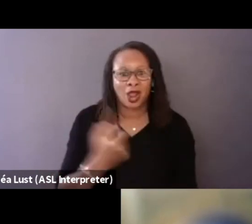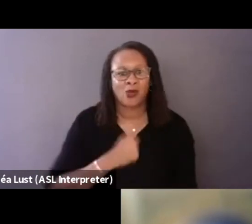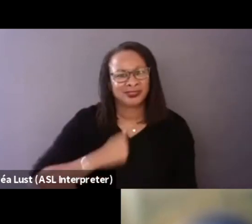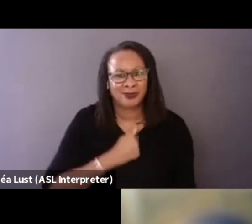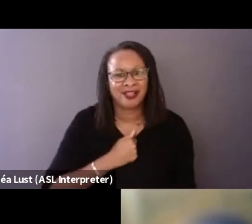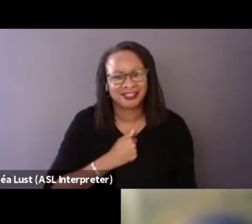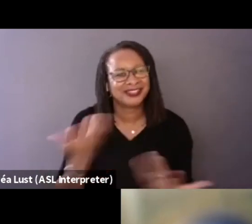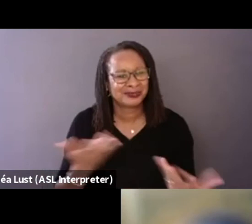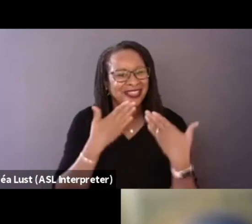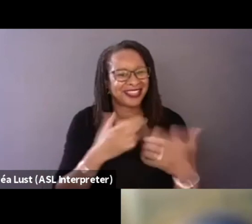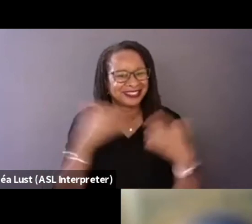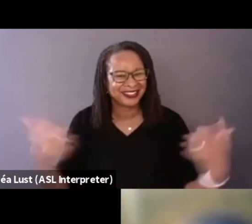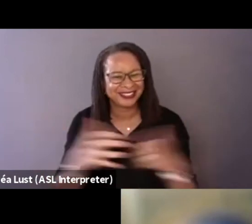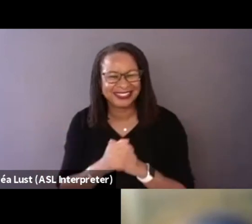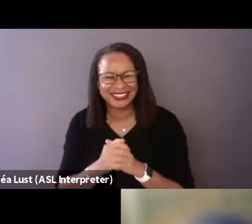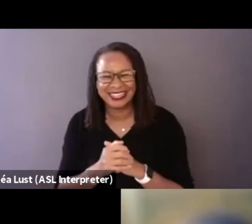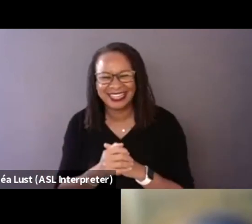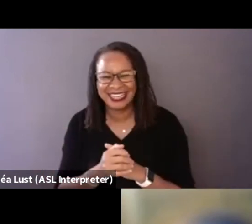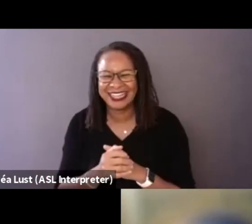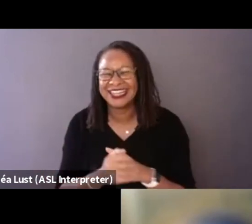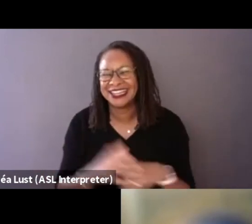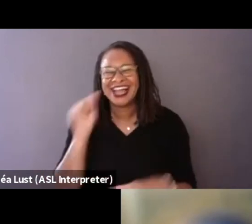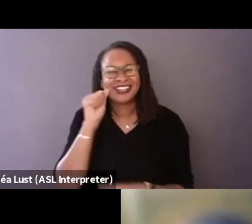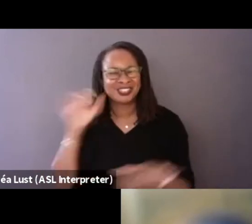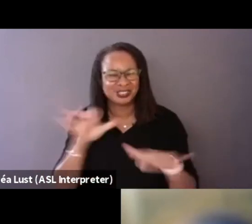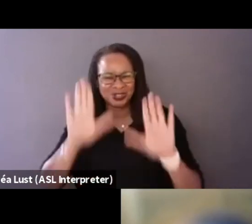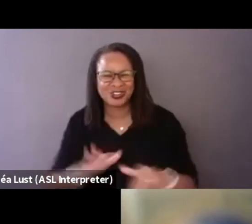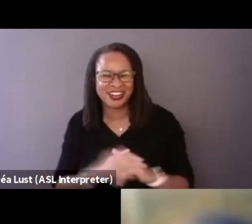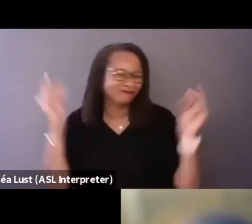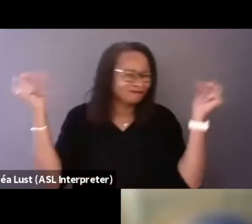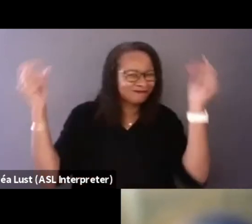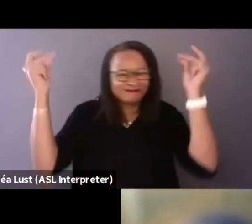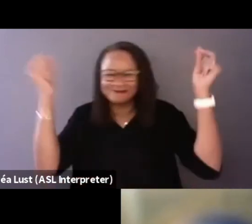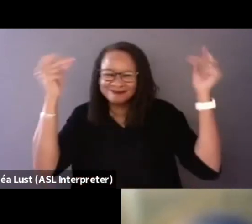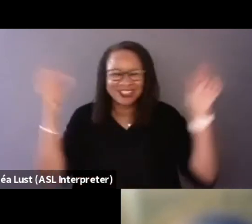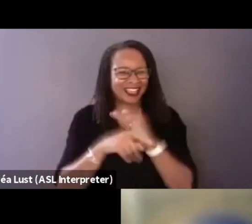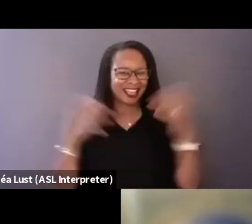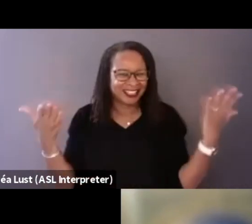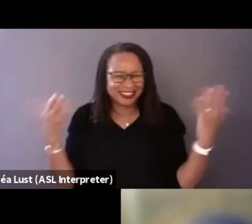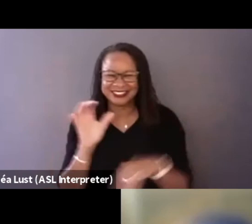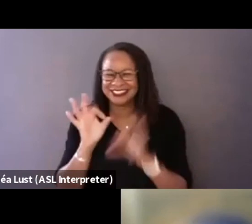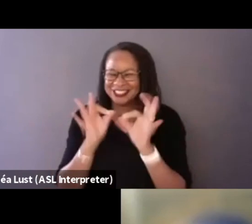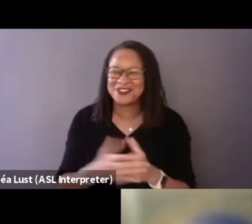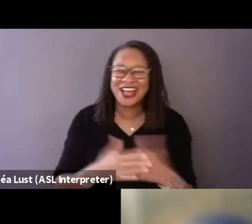But thank you so much. Andréa you've been doing great. She's been killing it over there. Thank you all so much for tuning in,